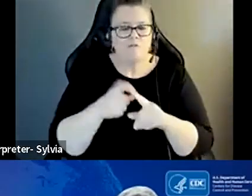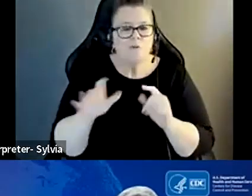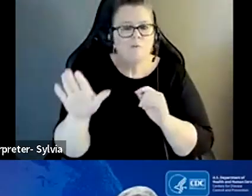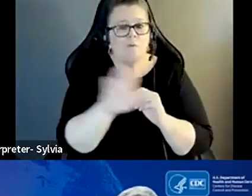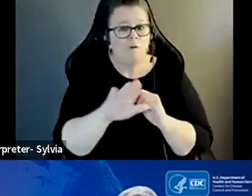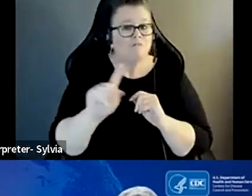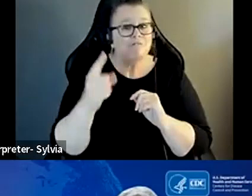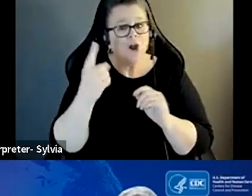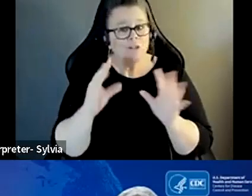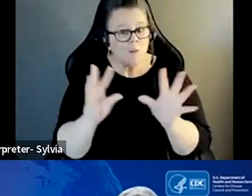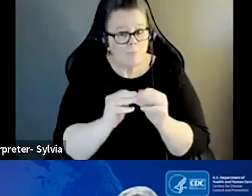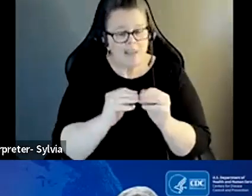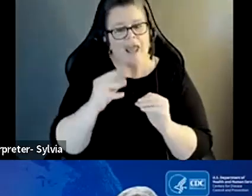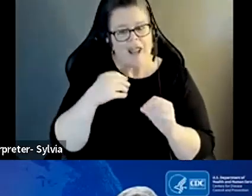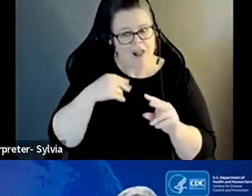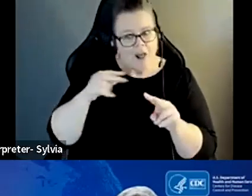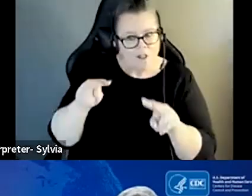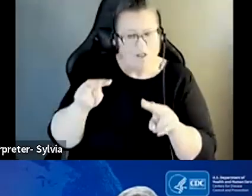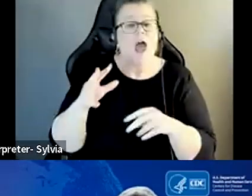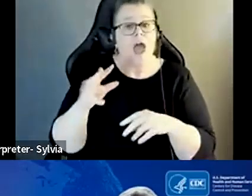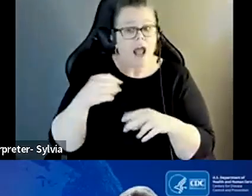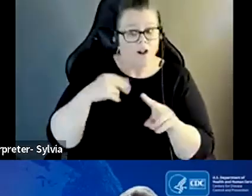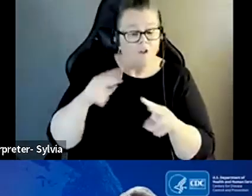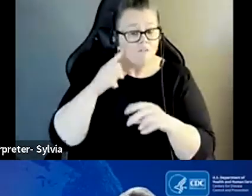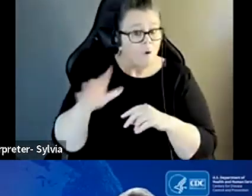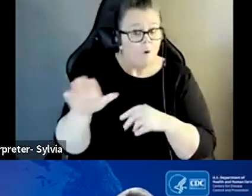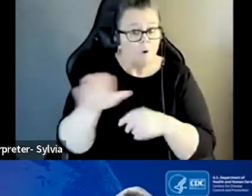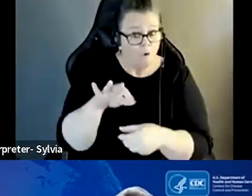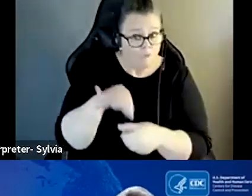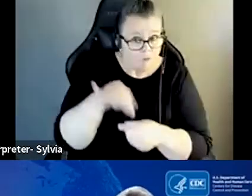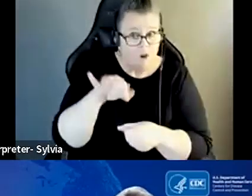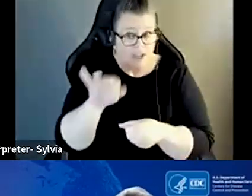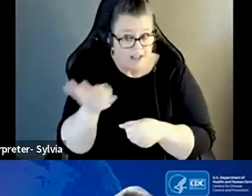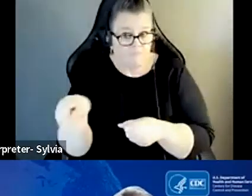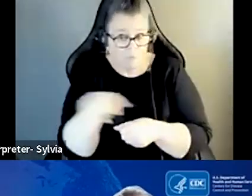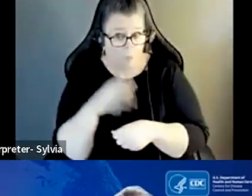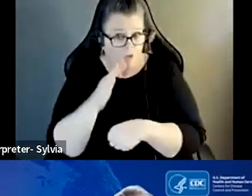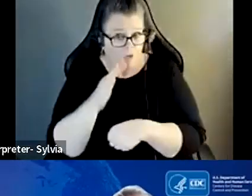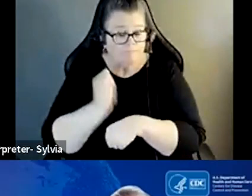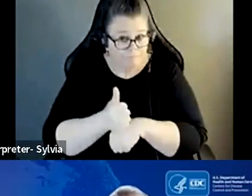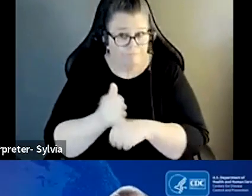to come, and also to your vote later today on whether to form the workgroups on laboratories as well as on data modernization.